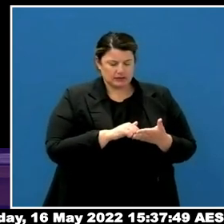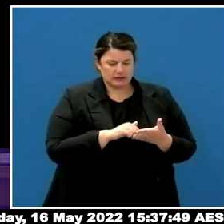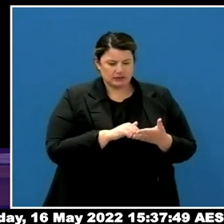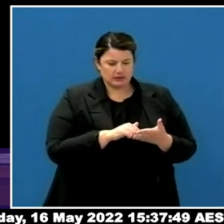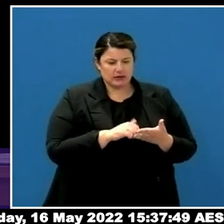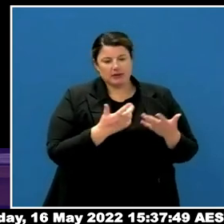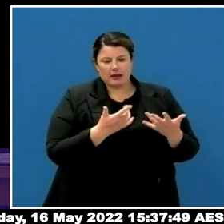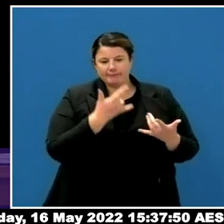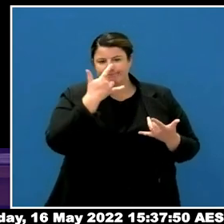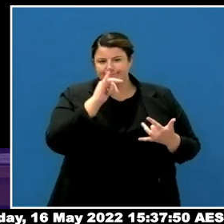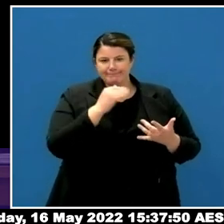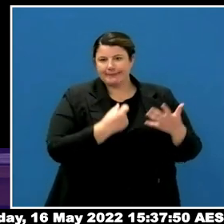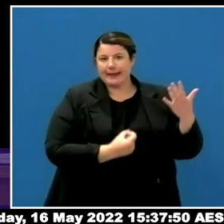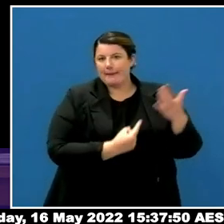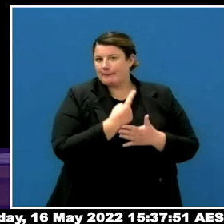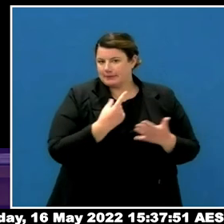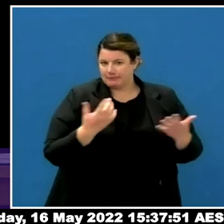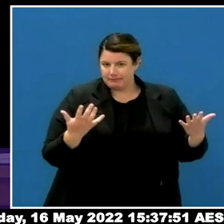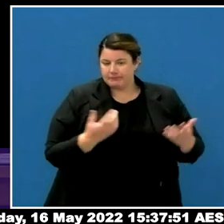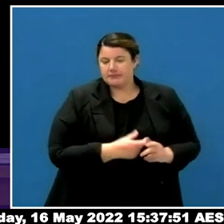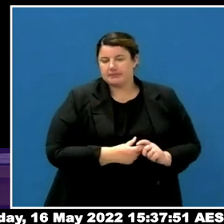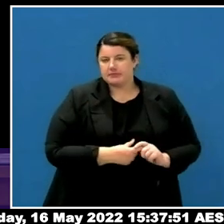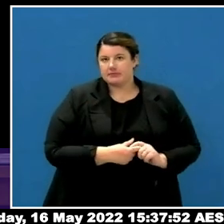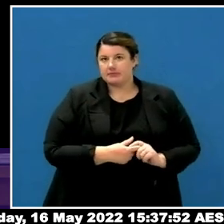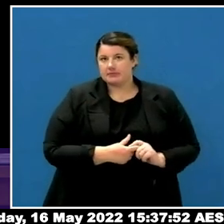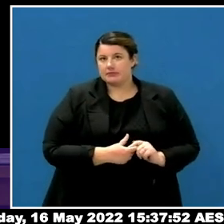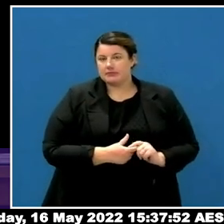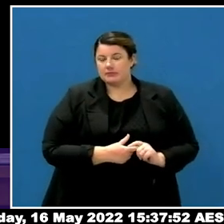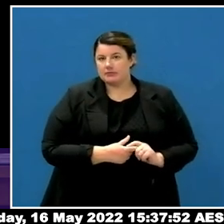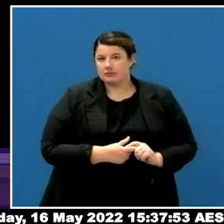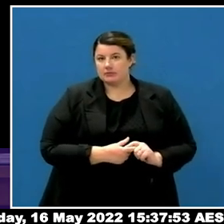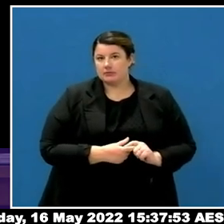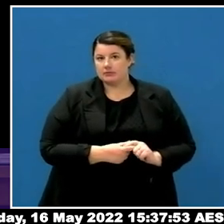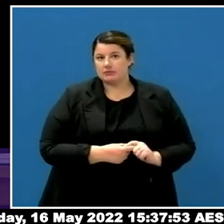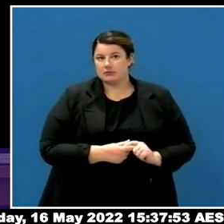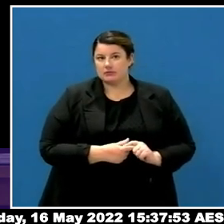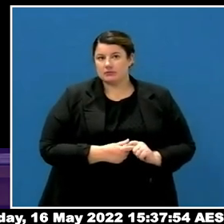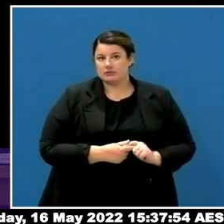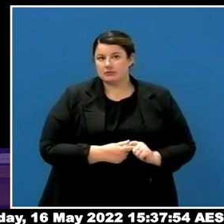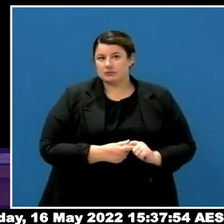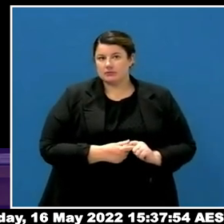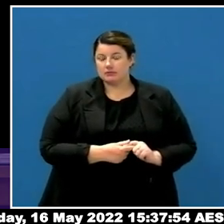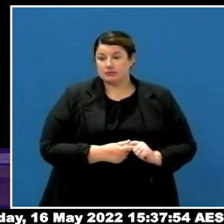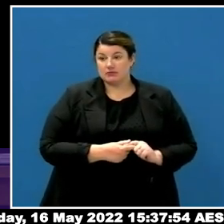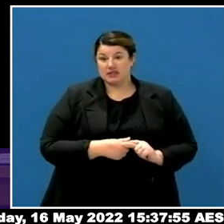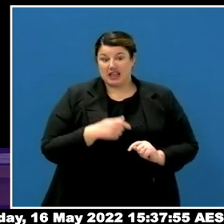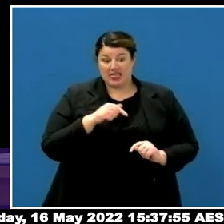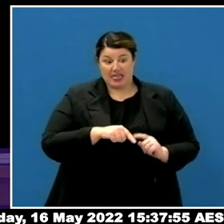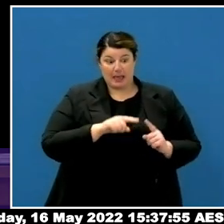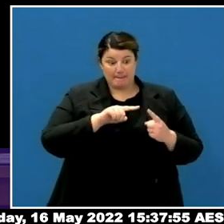At that stage, I didn't know exactly what had happened and I'm pretty sure he didn't